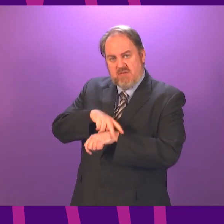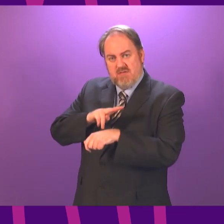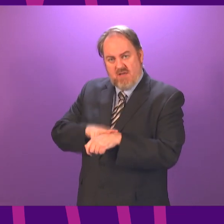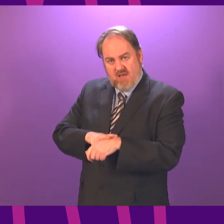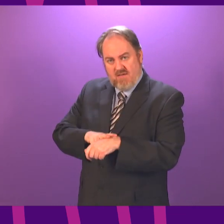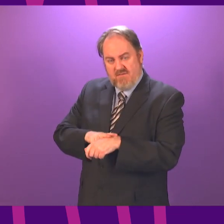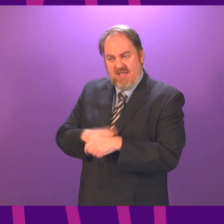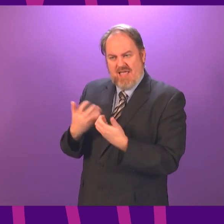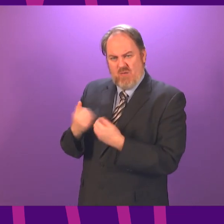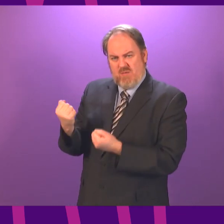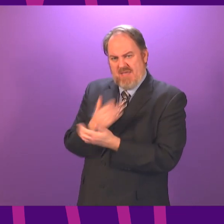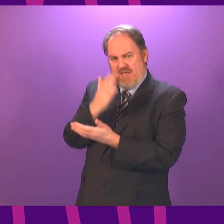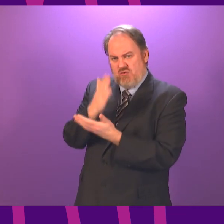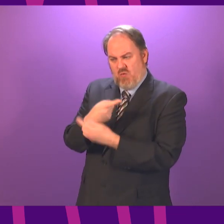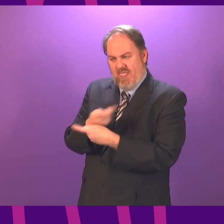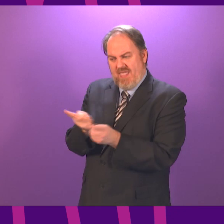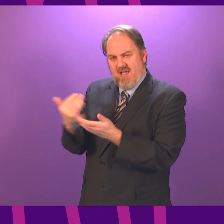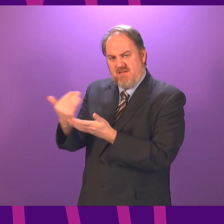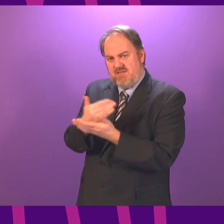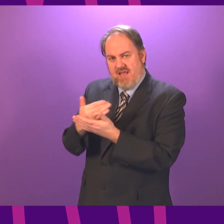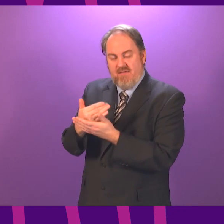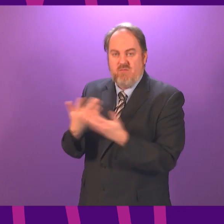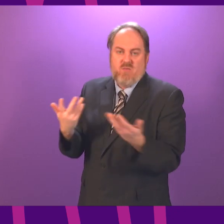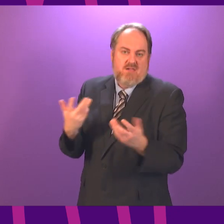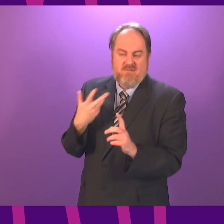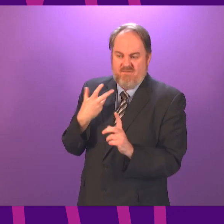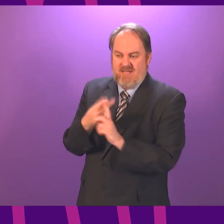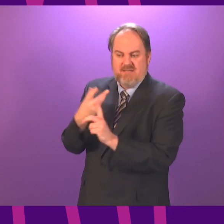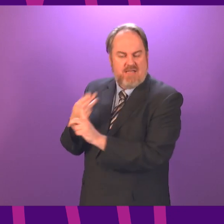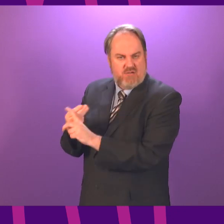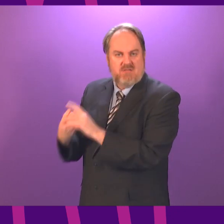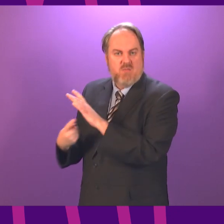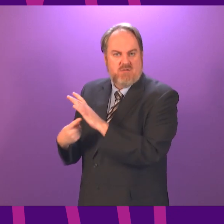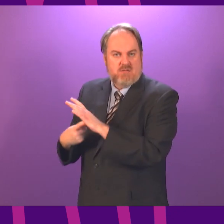a role to play here. I make it clear that we are not asking the Government to ignore